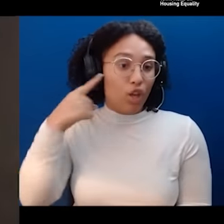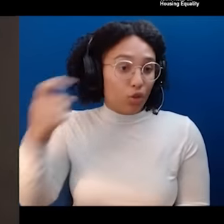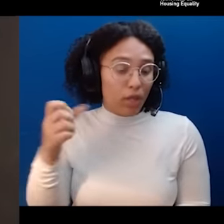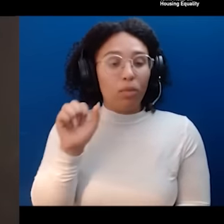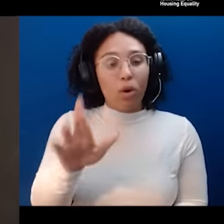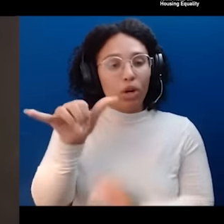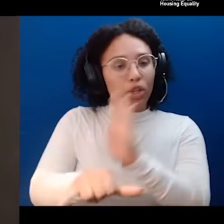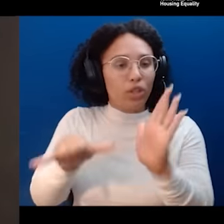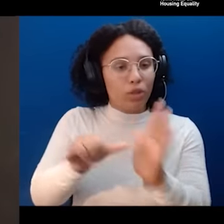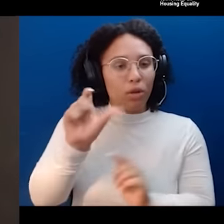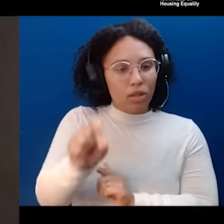Please subscribe to all of them.